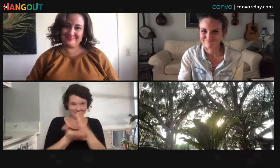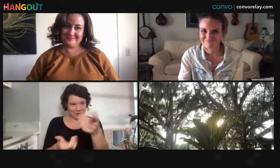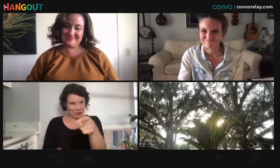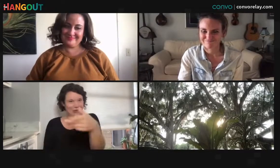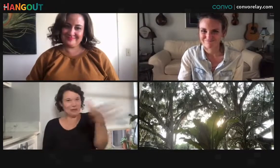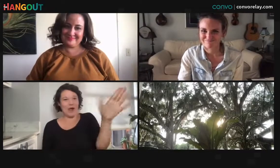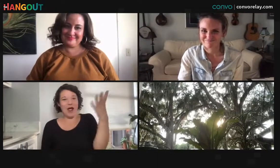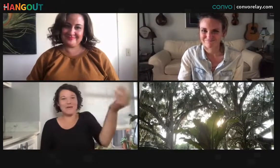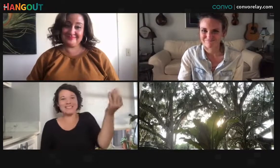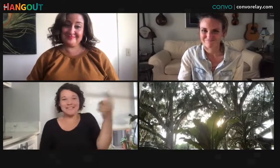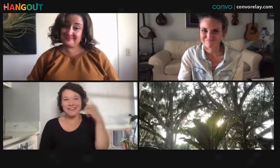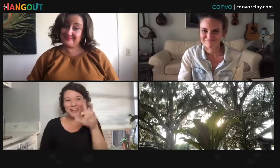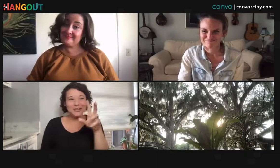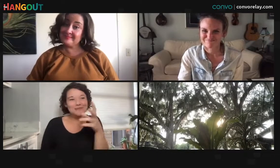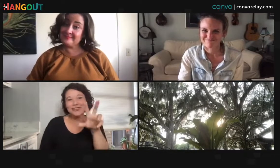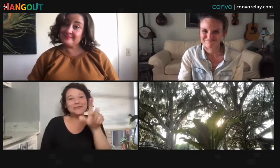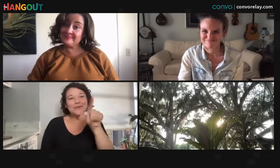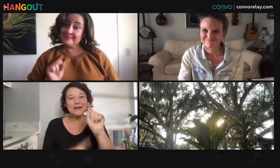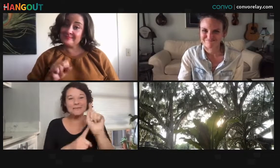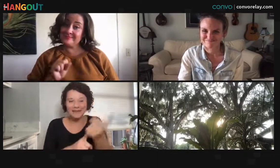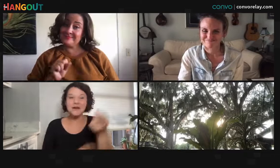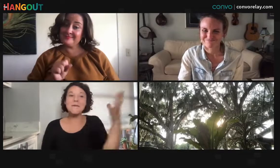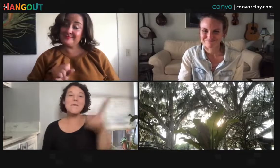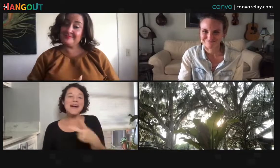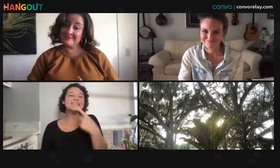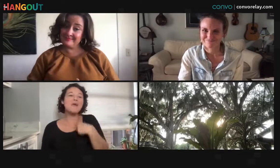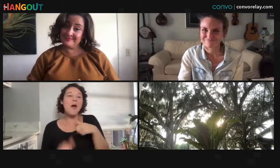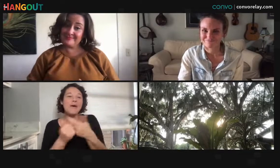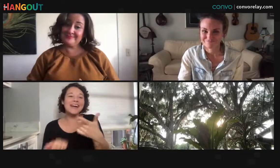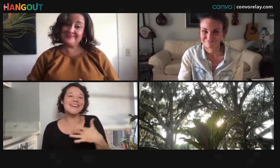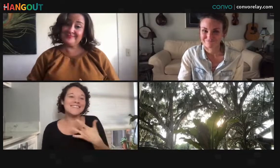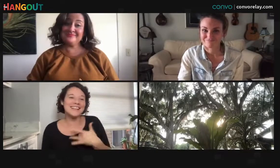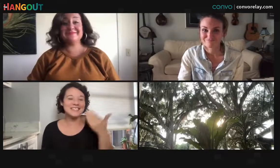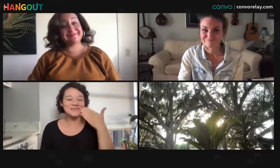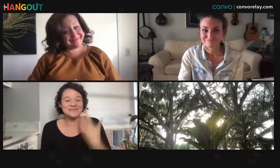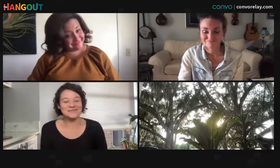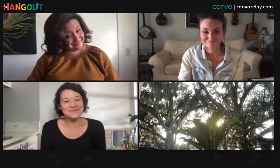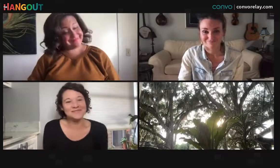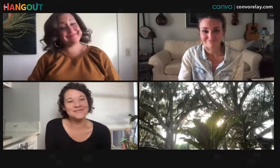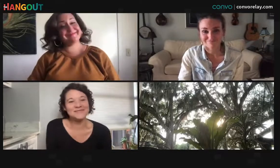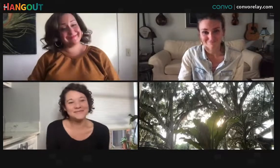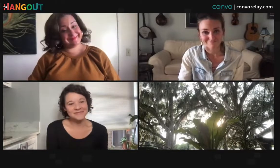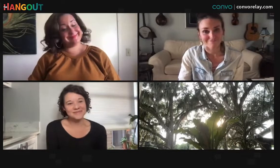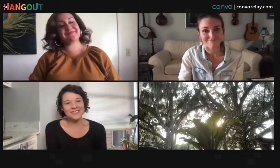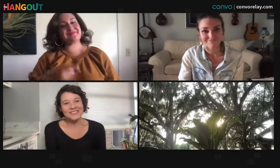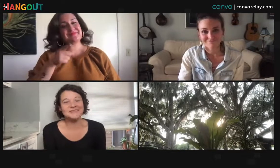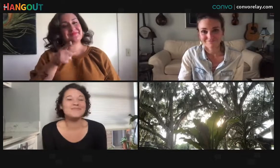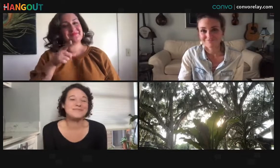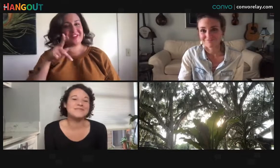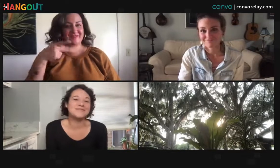i think if you're not sure if you're not a believer if you're watching this go out for maybe 20 minutes and then come back in and let me know how you feel